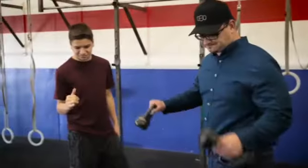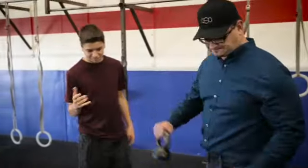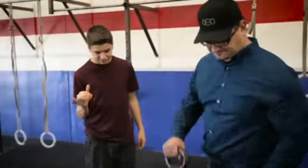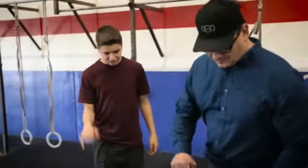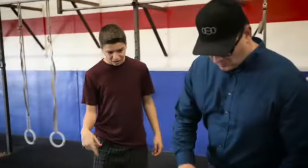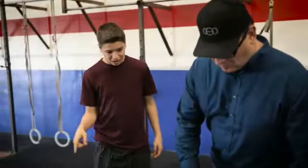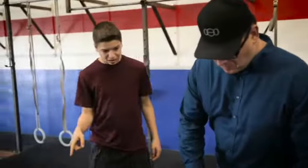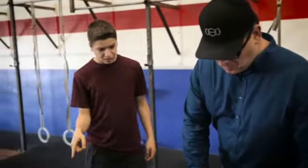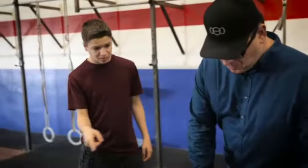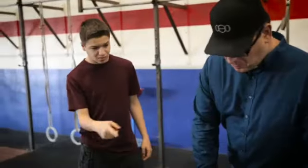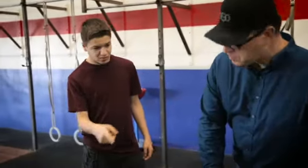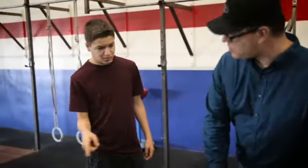So this is it?